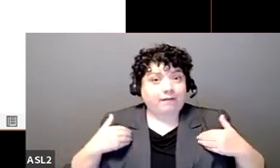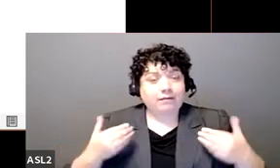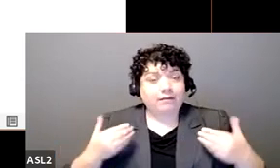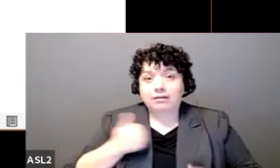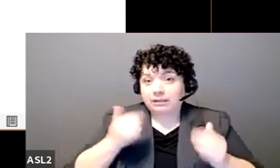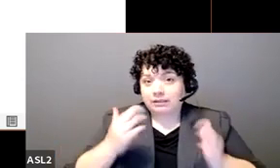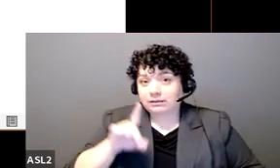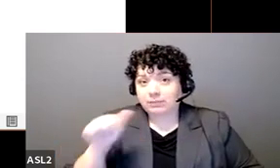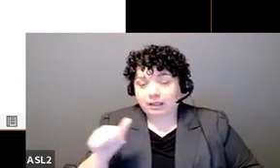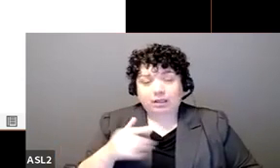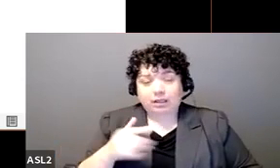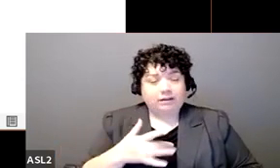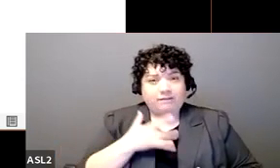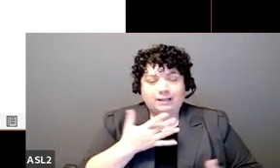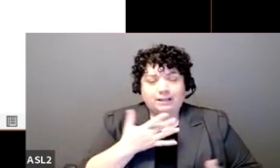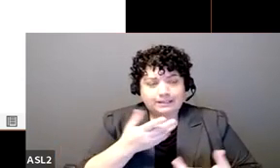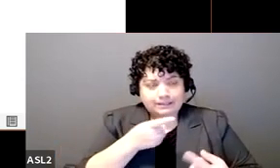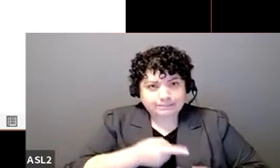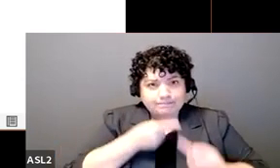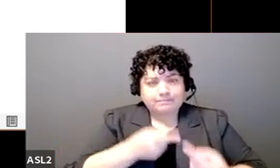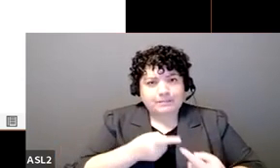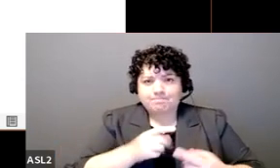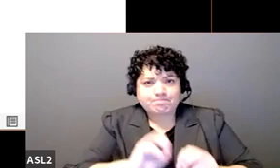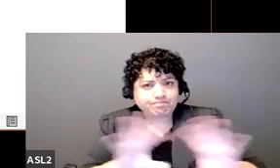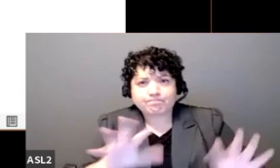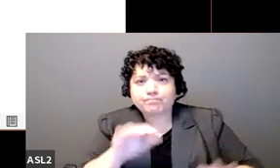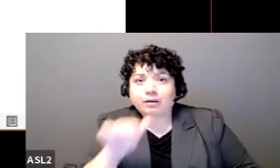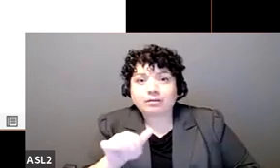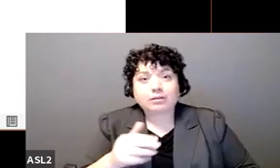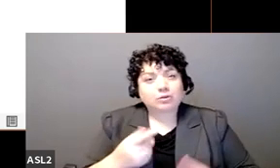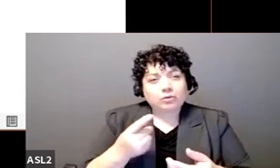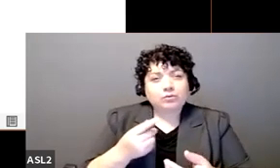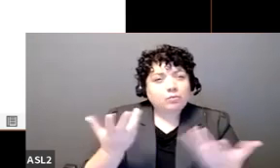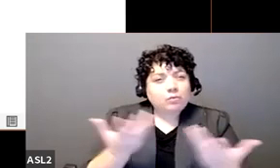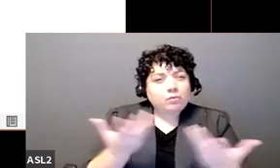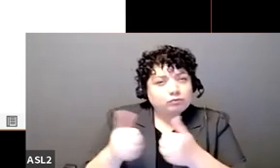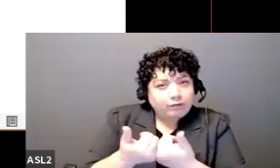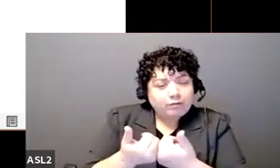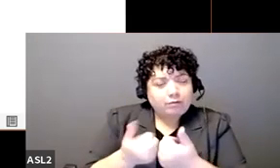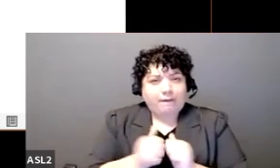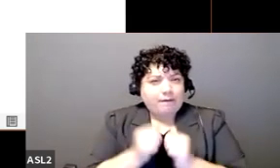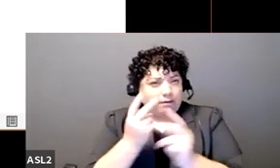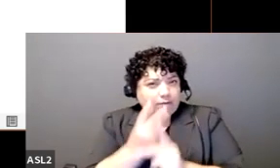in it so what we're going to focus on today is challenges with navigating programs and possible